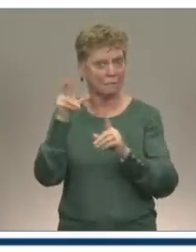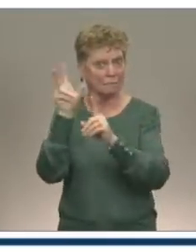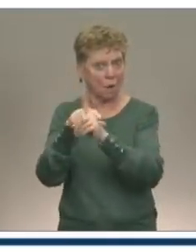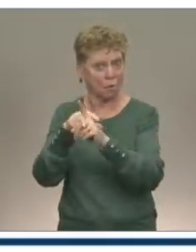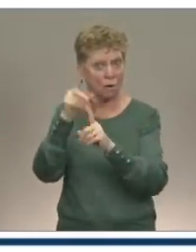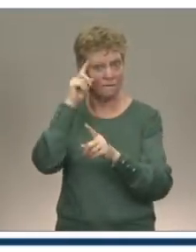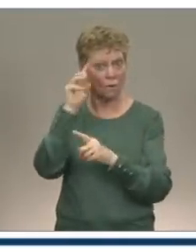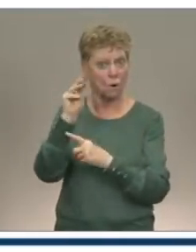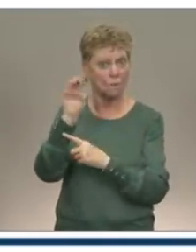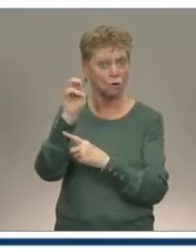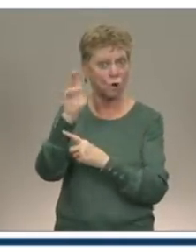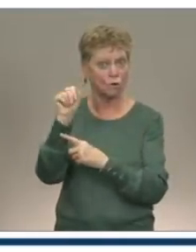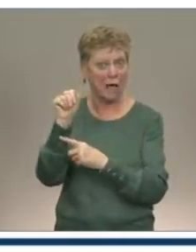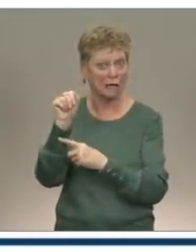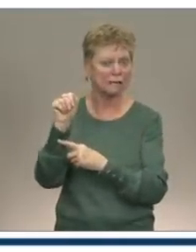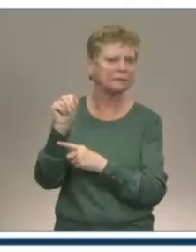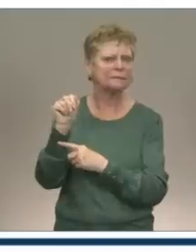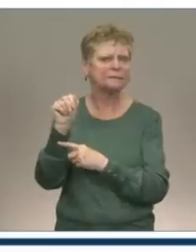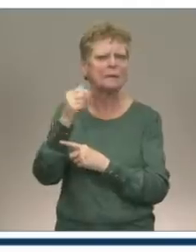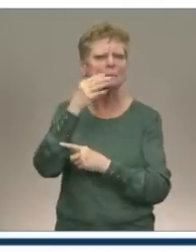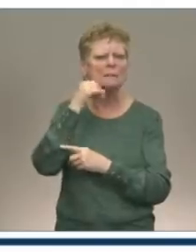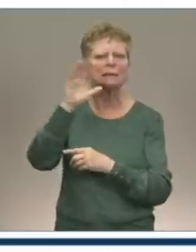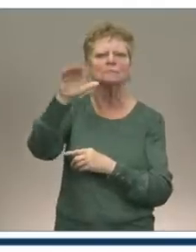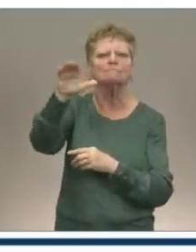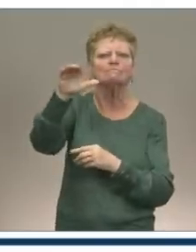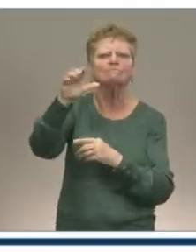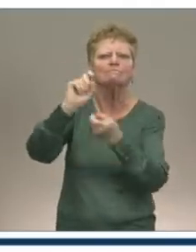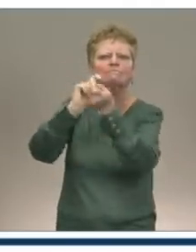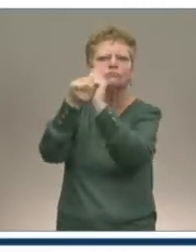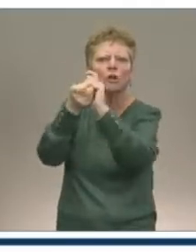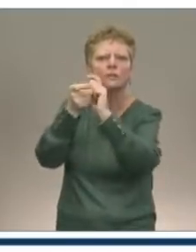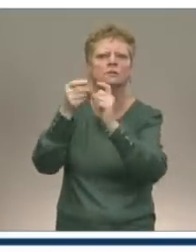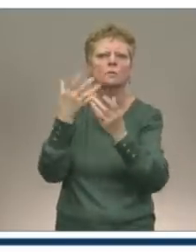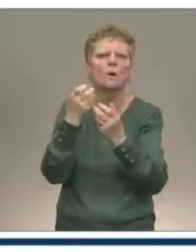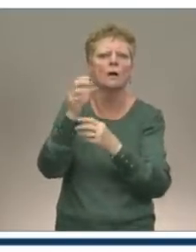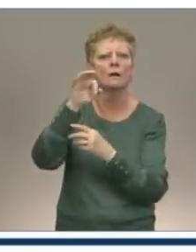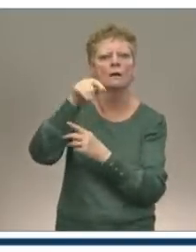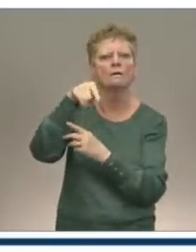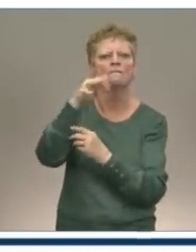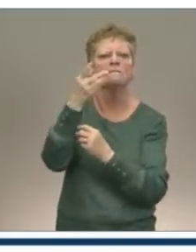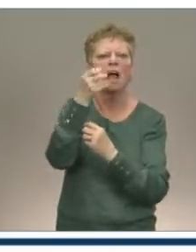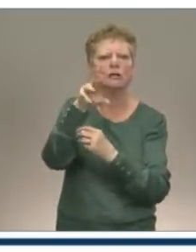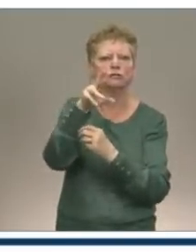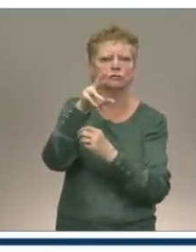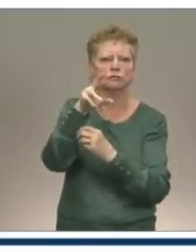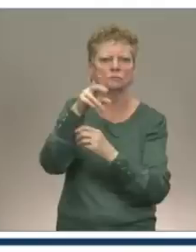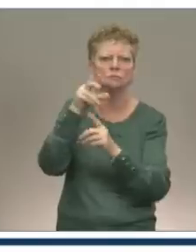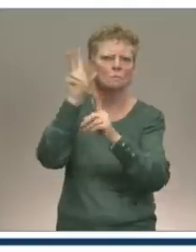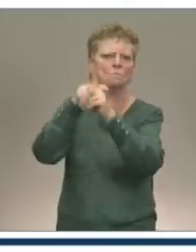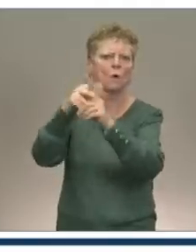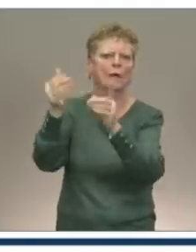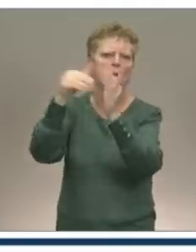we strongly encourage you to reschedule to get pfizer as we've rolled out this enormous